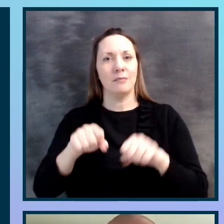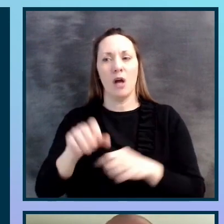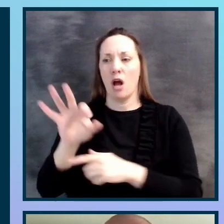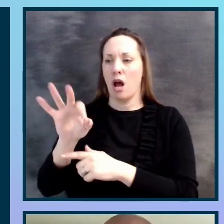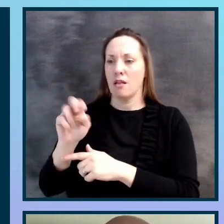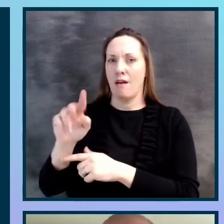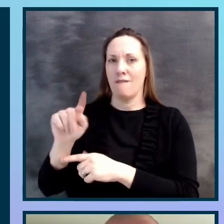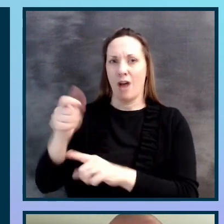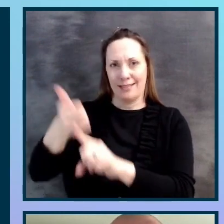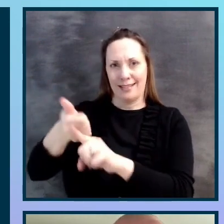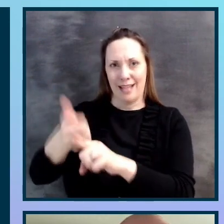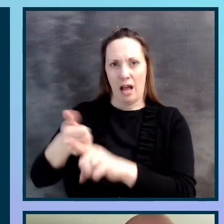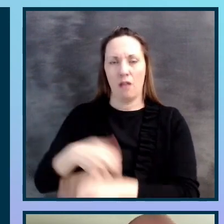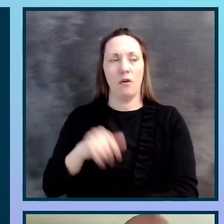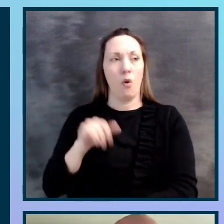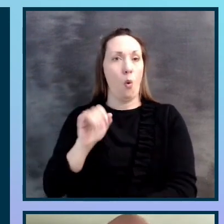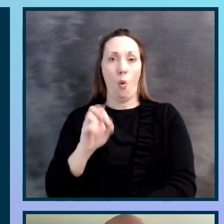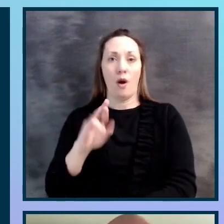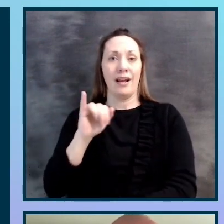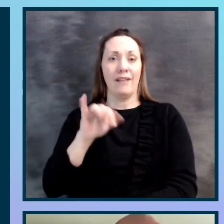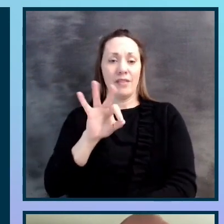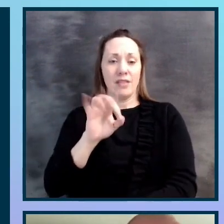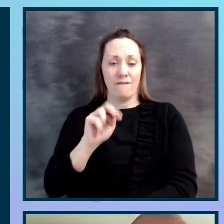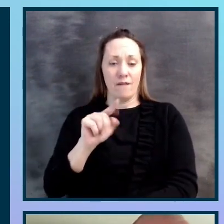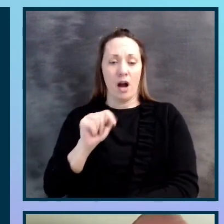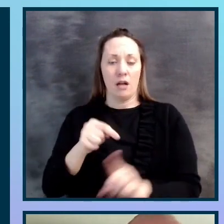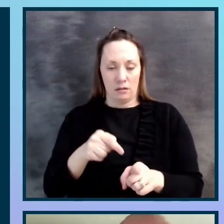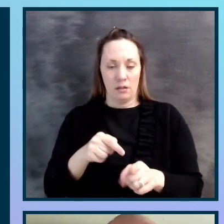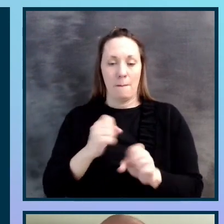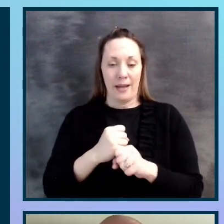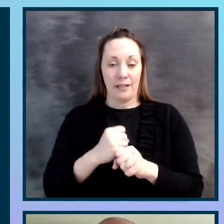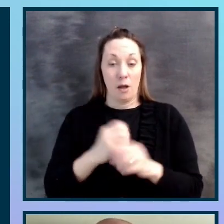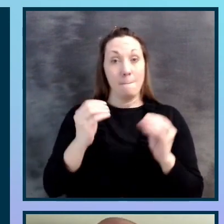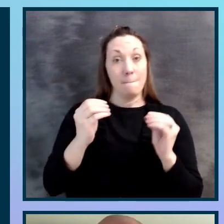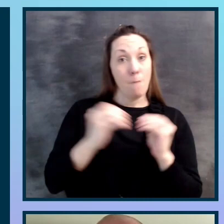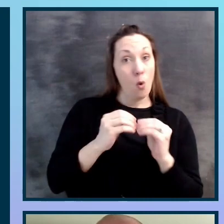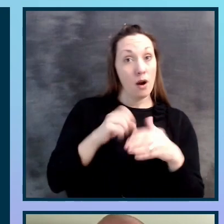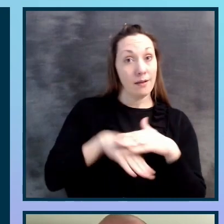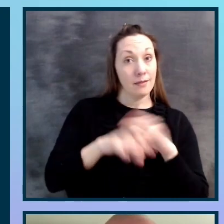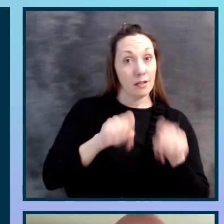whether that makes those more accessible or less accessible, what can we learn?